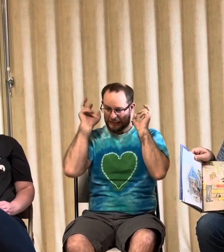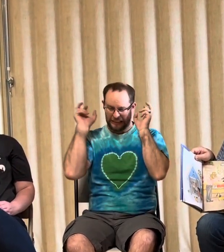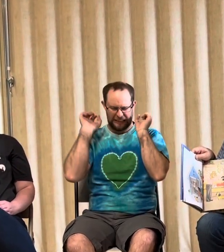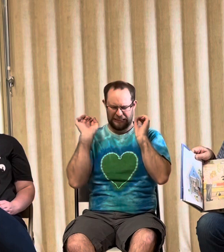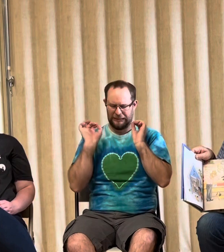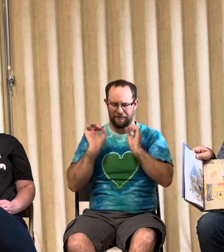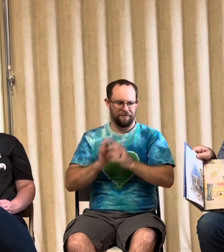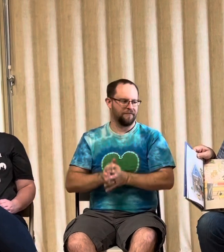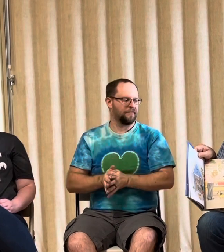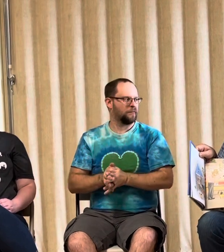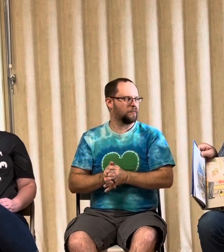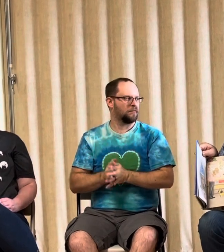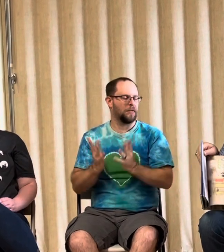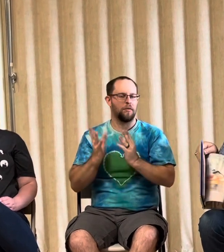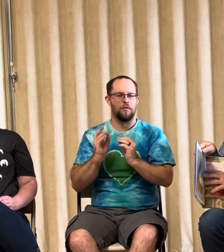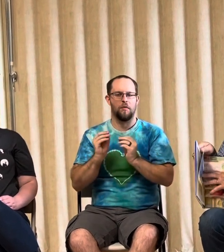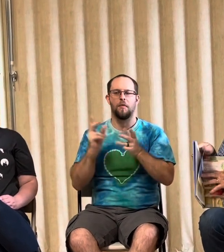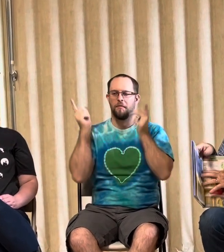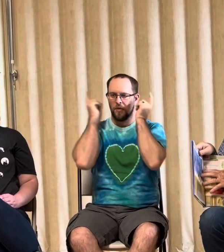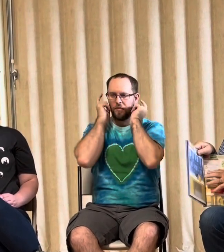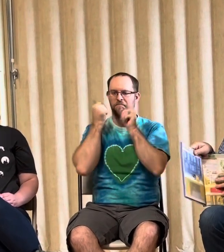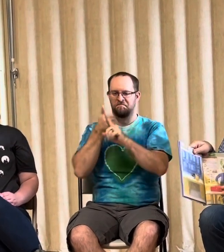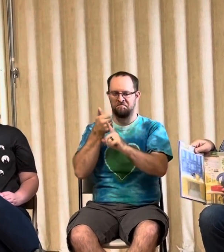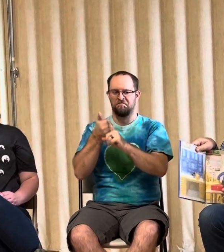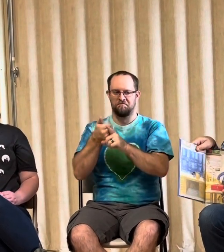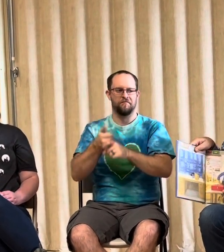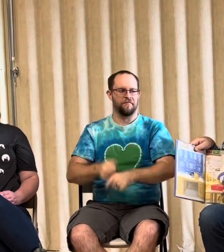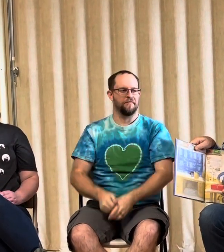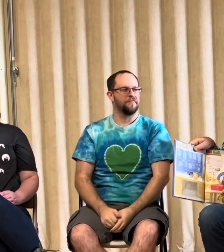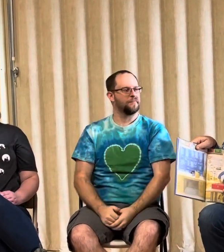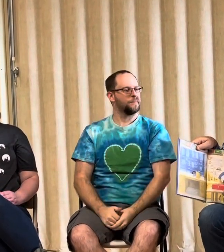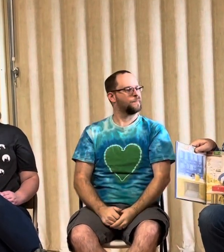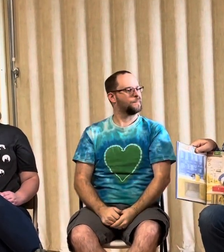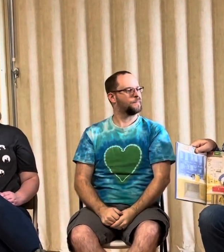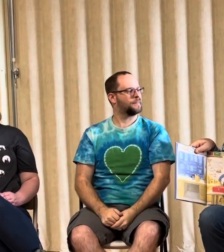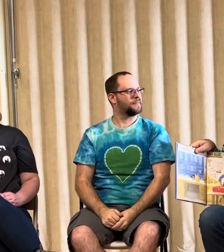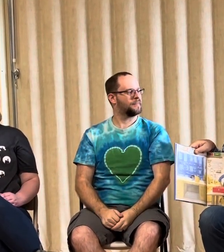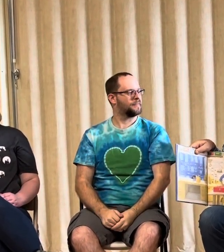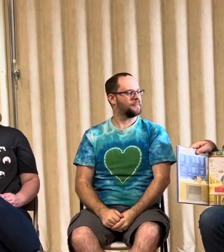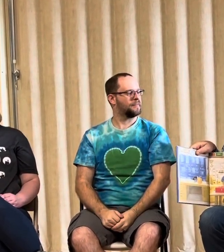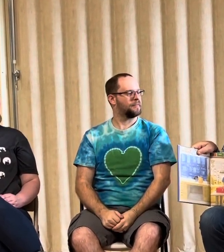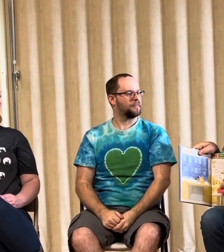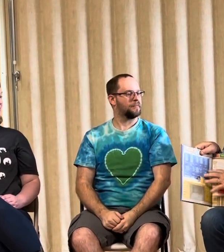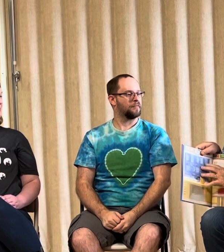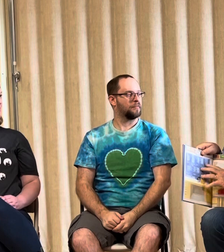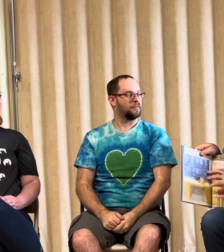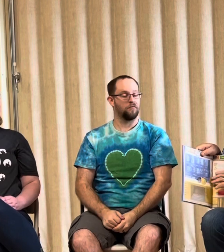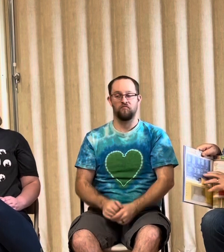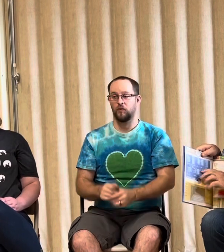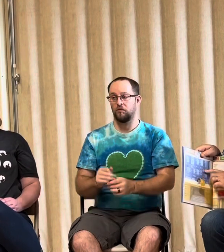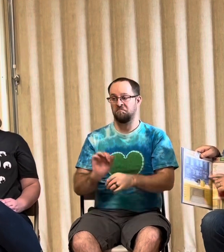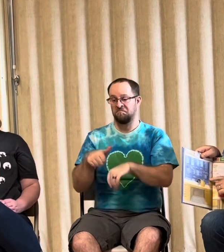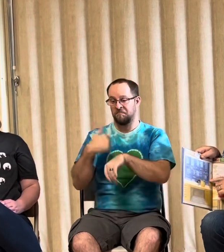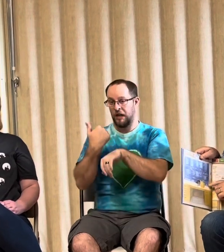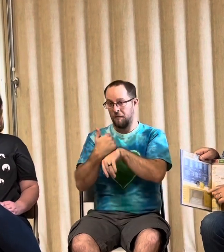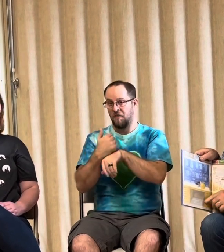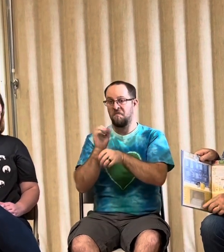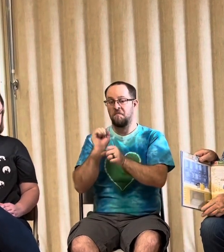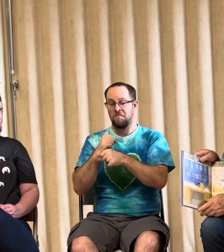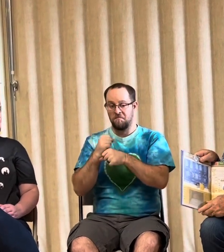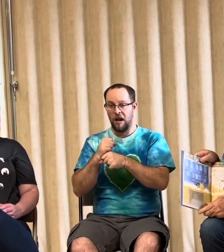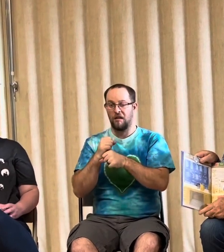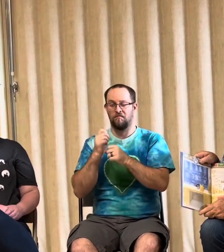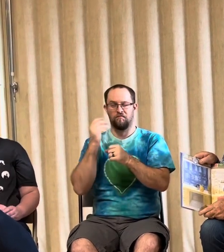it. And they'll probably put earmuffs on too. Here, so they design... look at that! They get their,